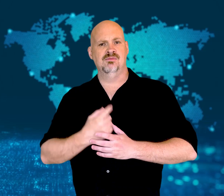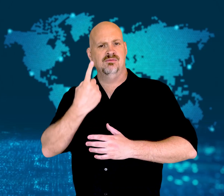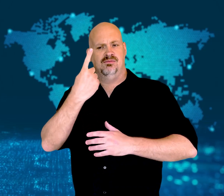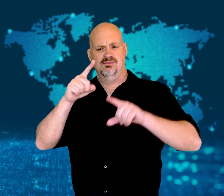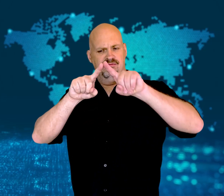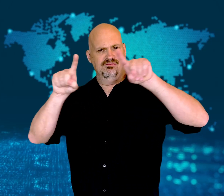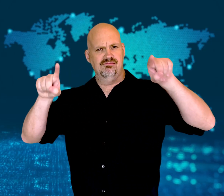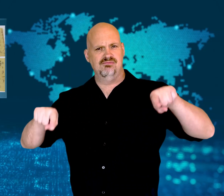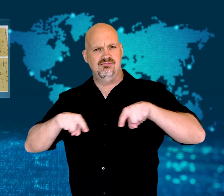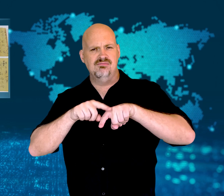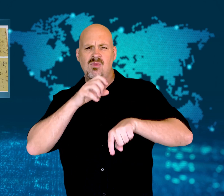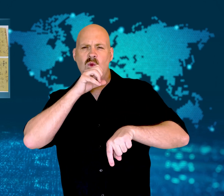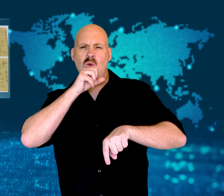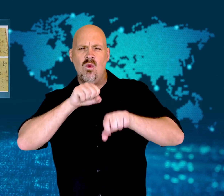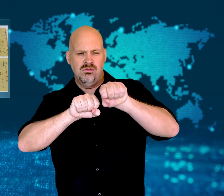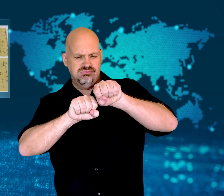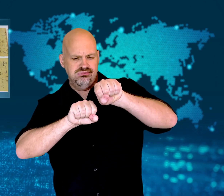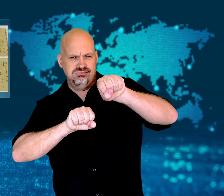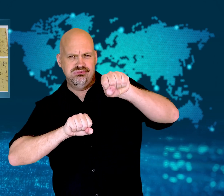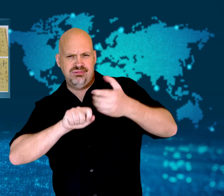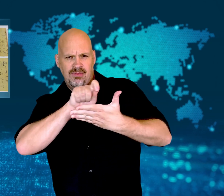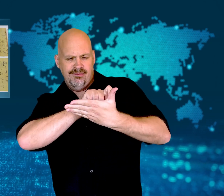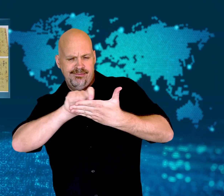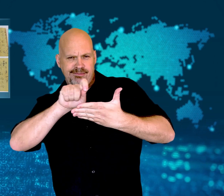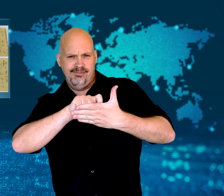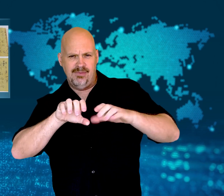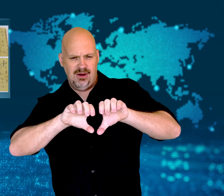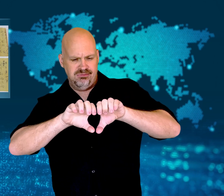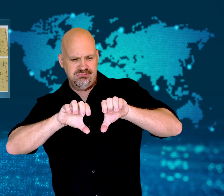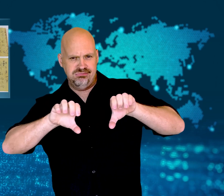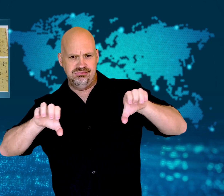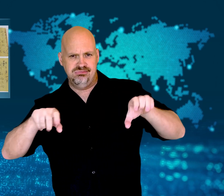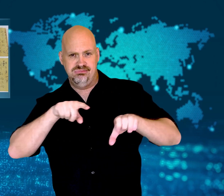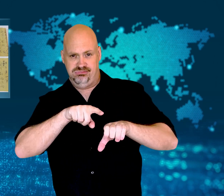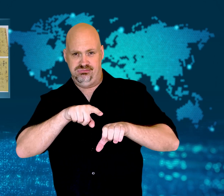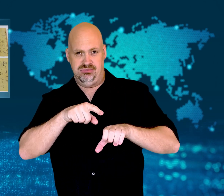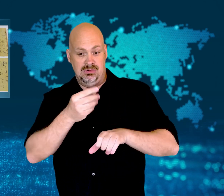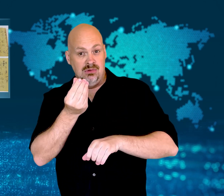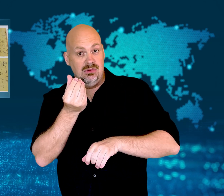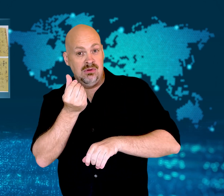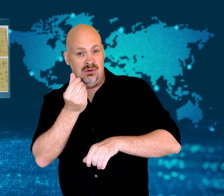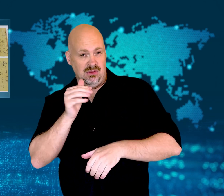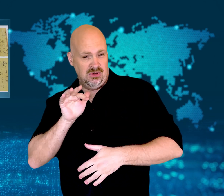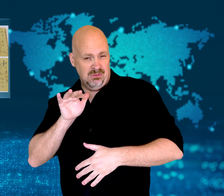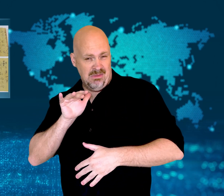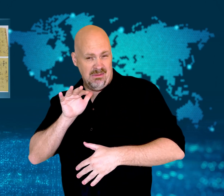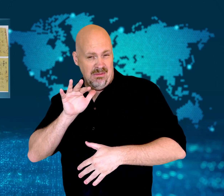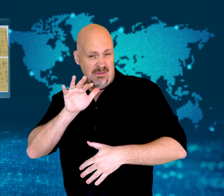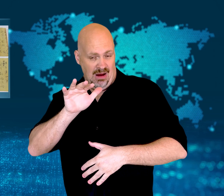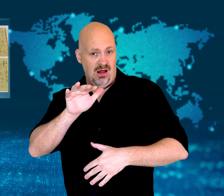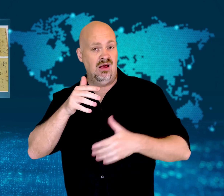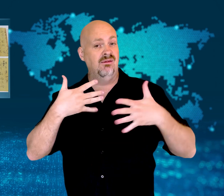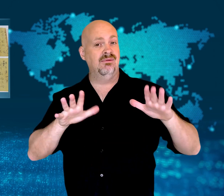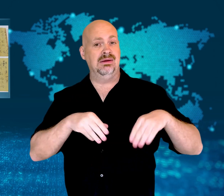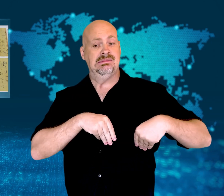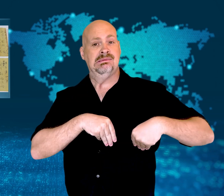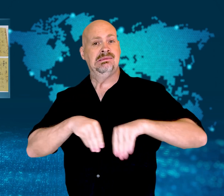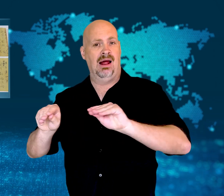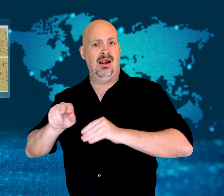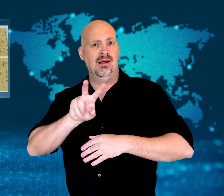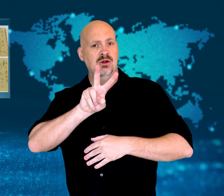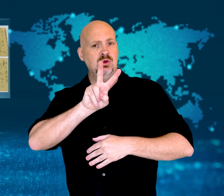[GAVIN]: A scroll worth millions was sold for $25 USD in Hong Kong.